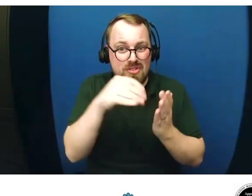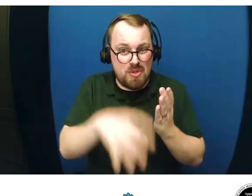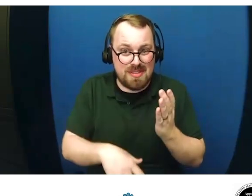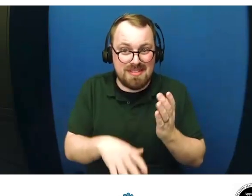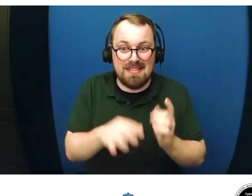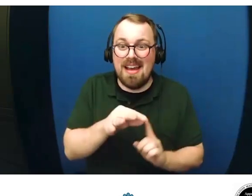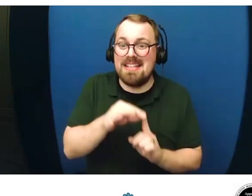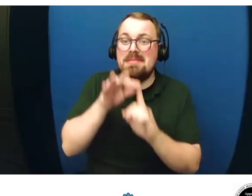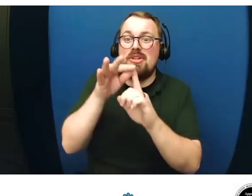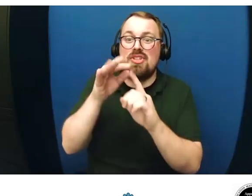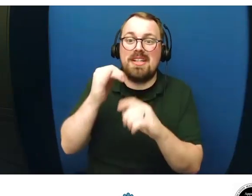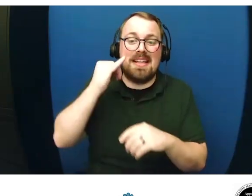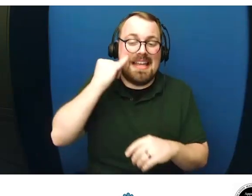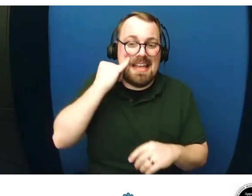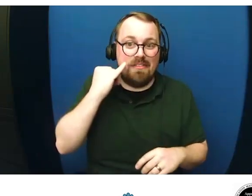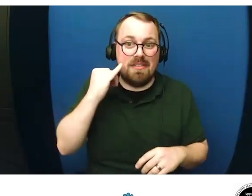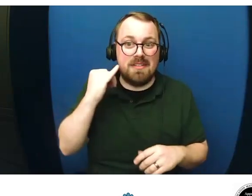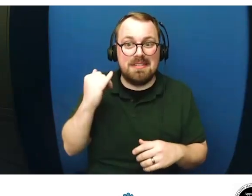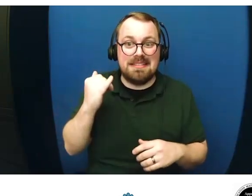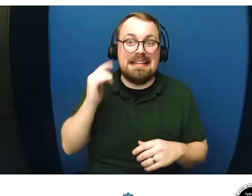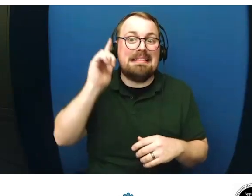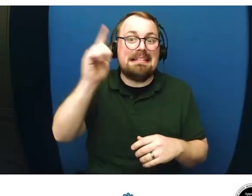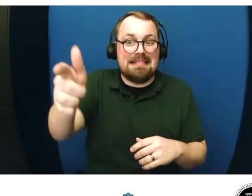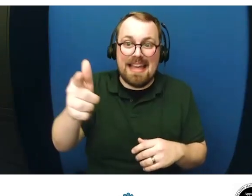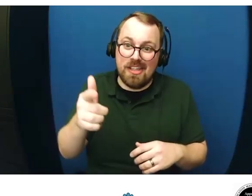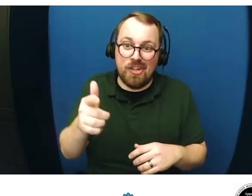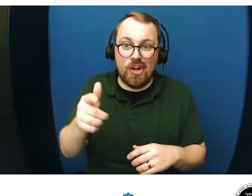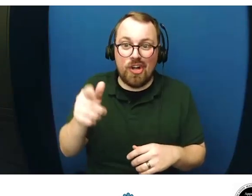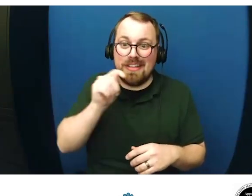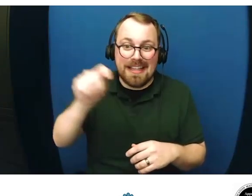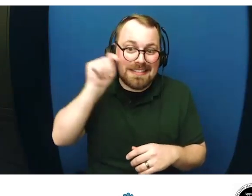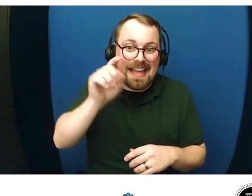especially if they find out later, in their preteen and teen years,